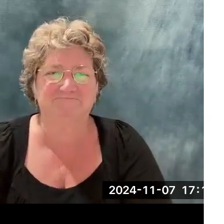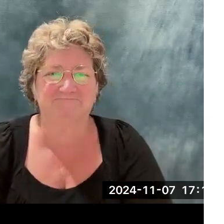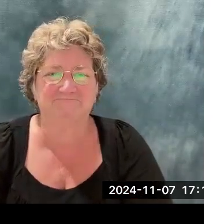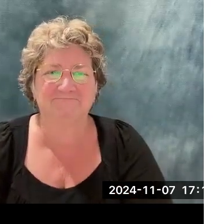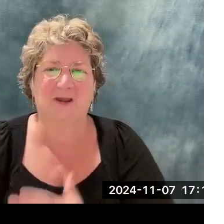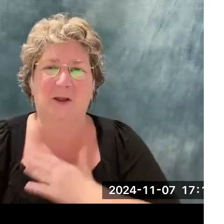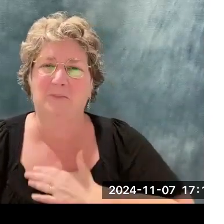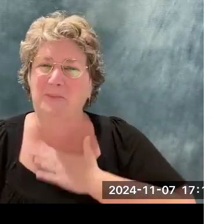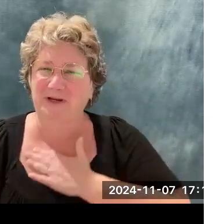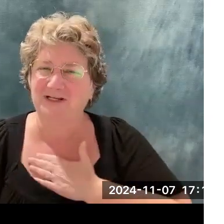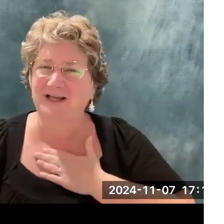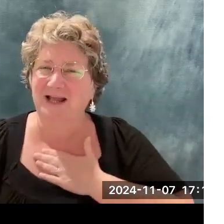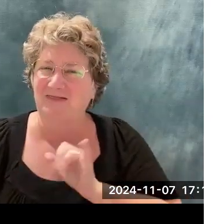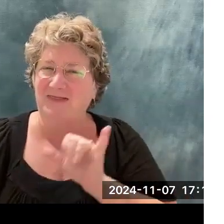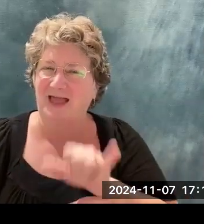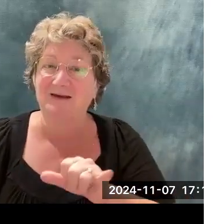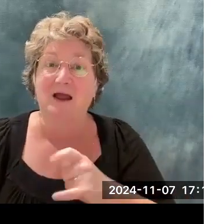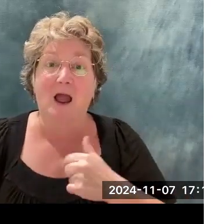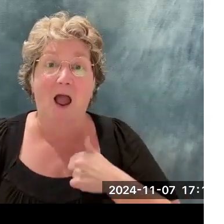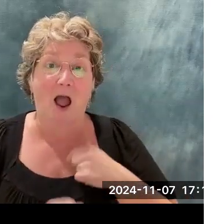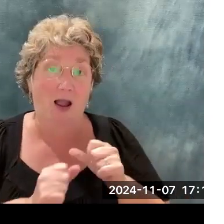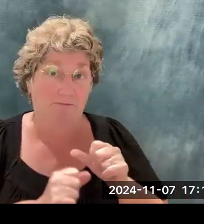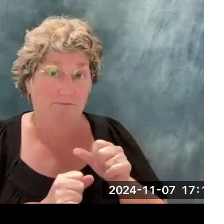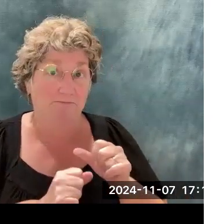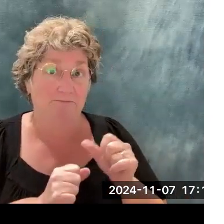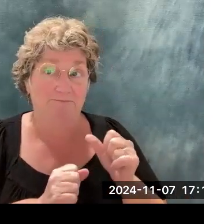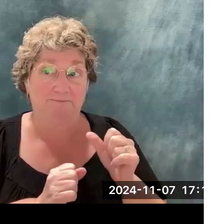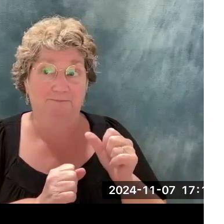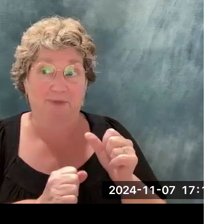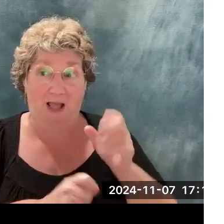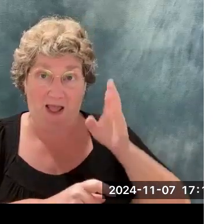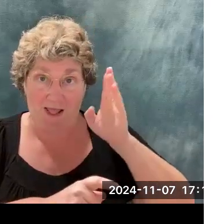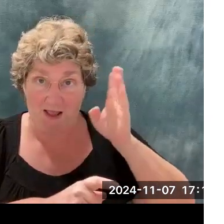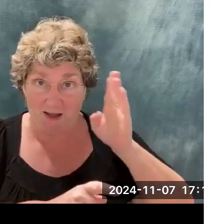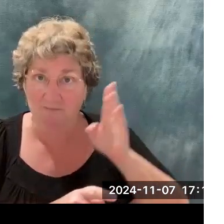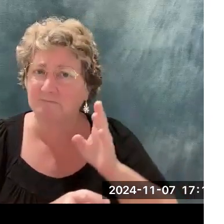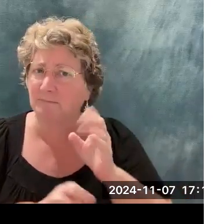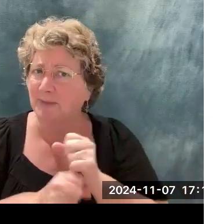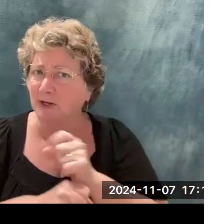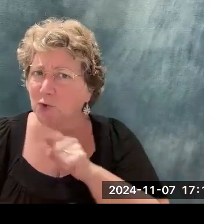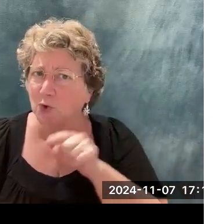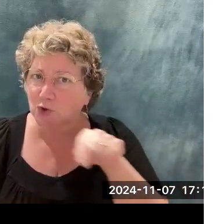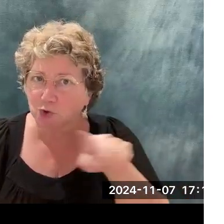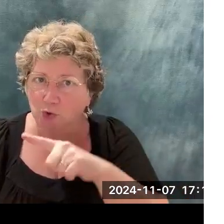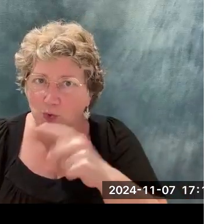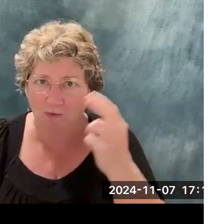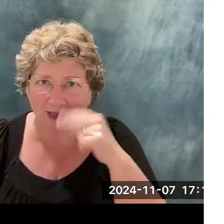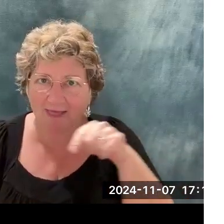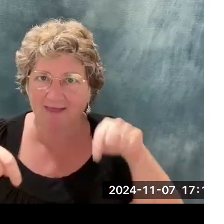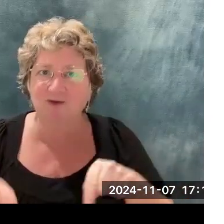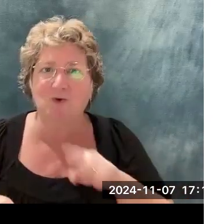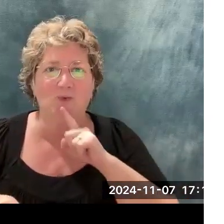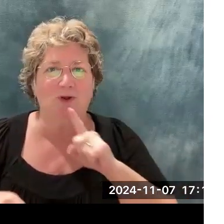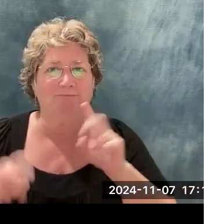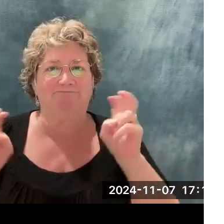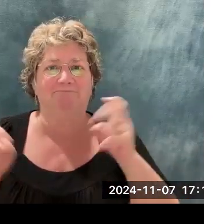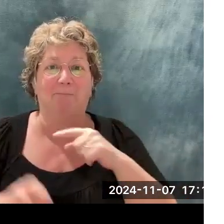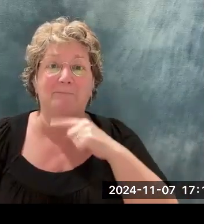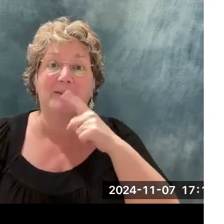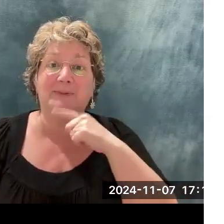As I keep going, please make sure that, again, this is a public space, so please refrain